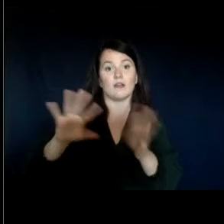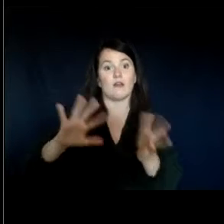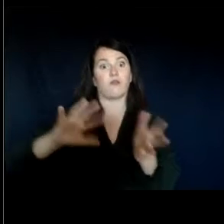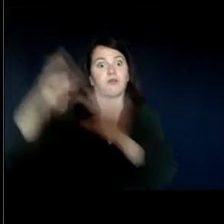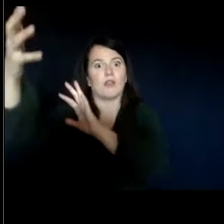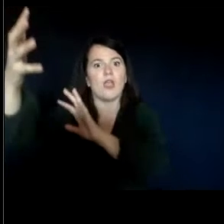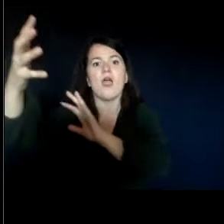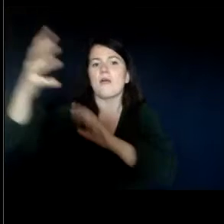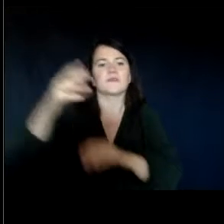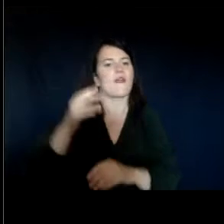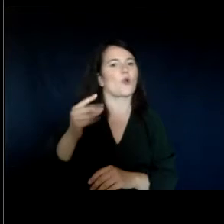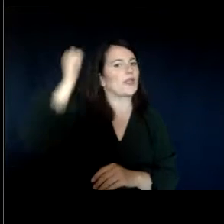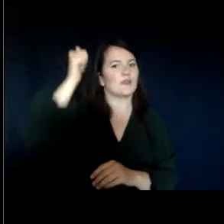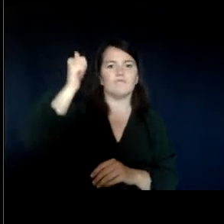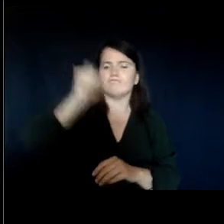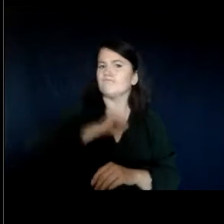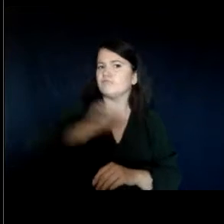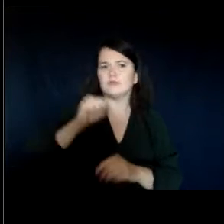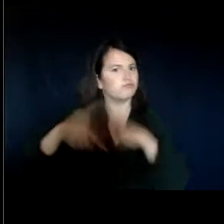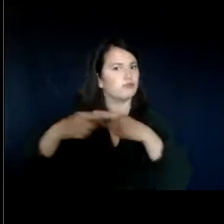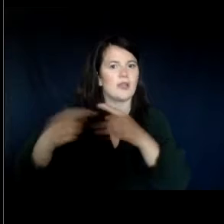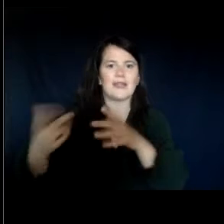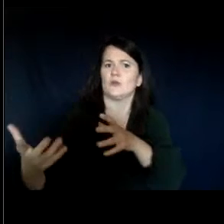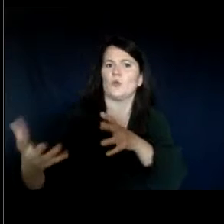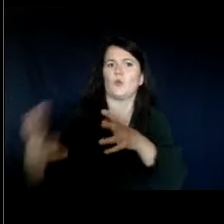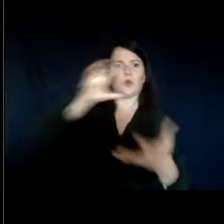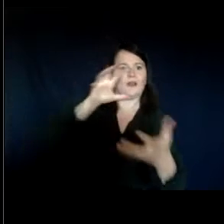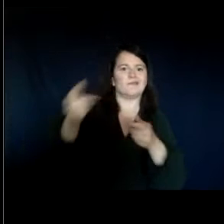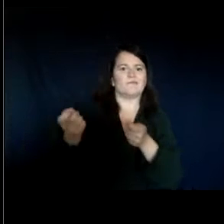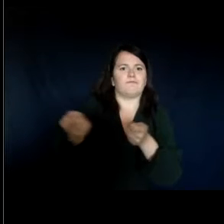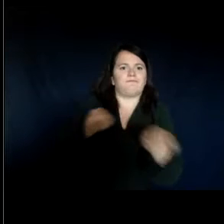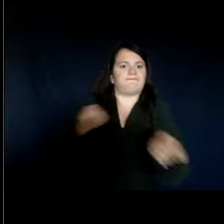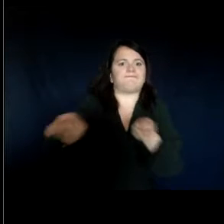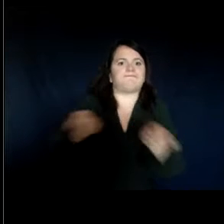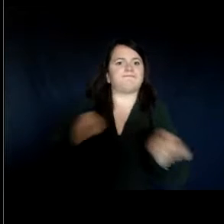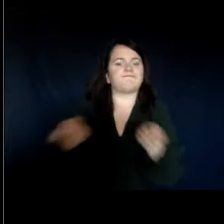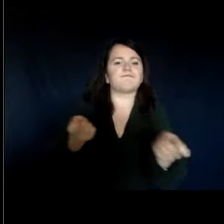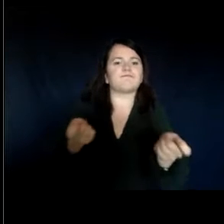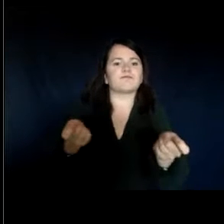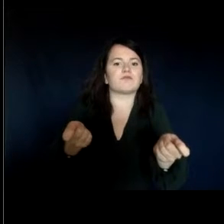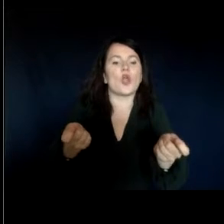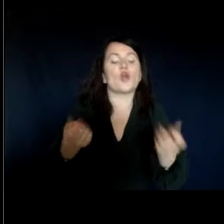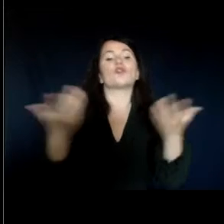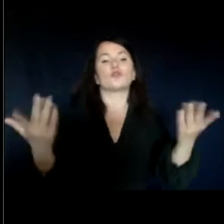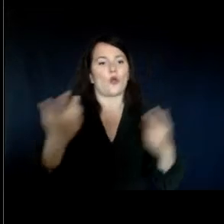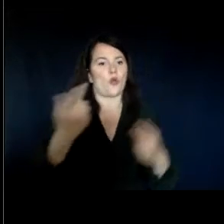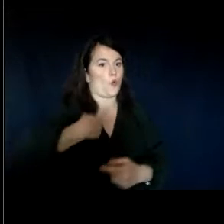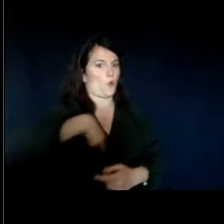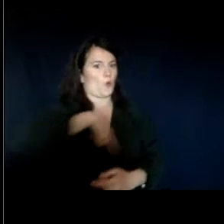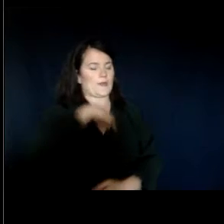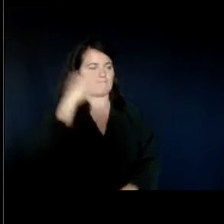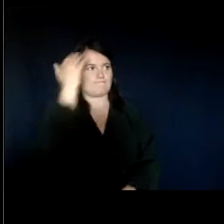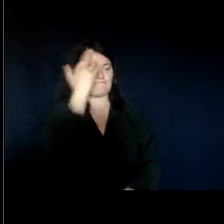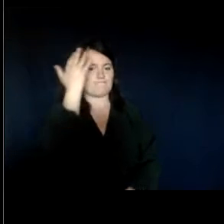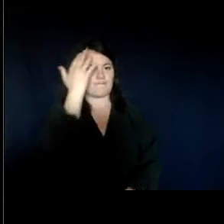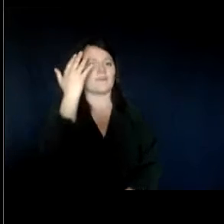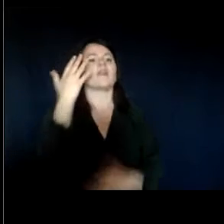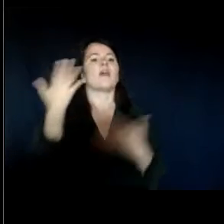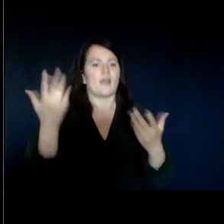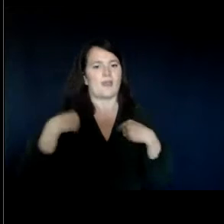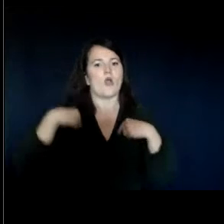And for example, we're going to do this by more flexibility